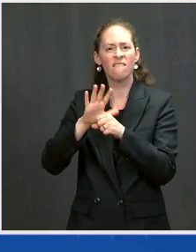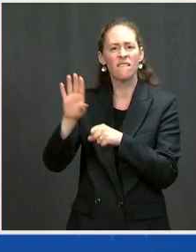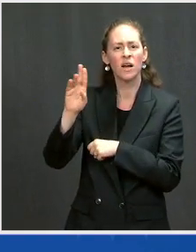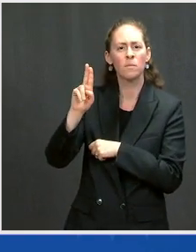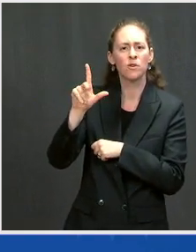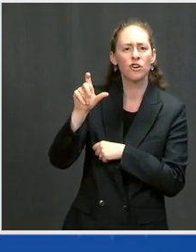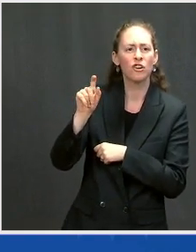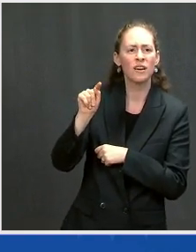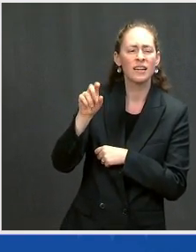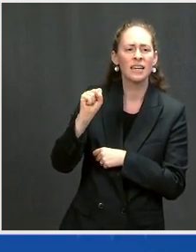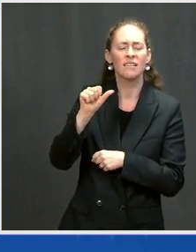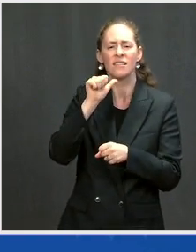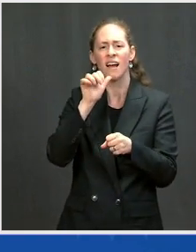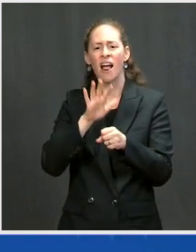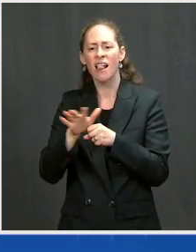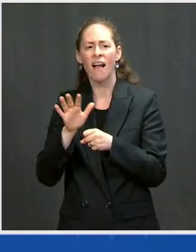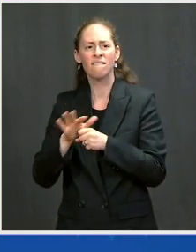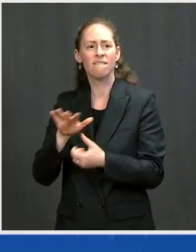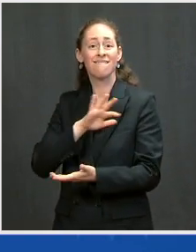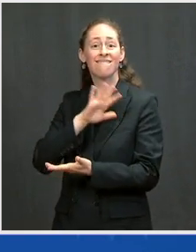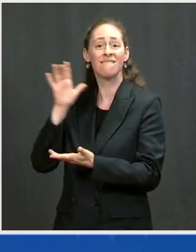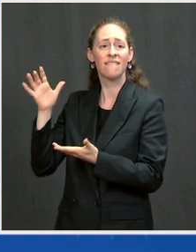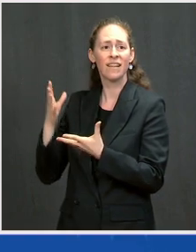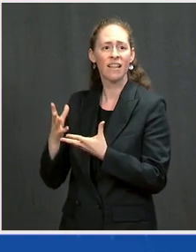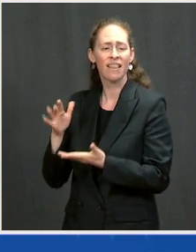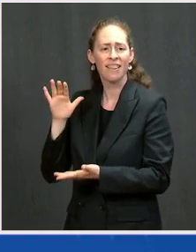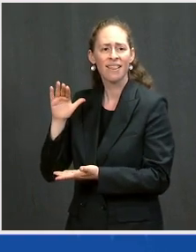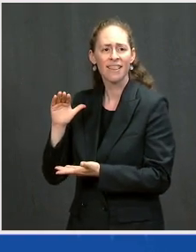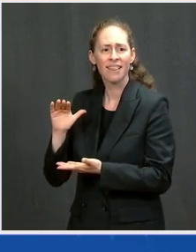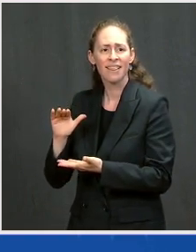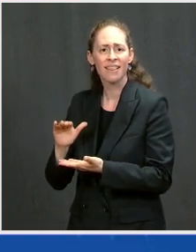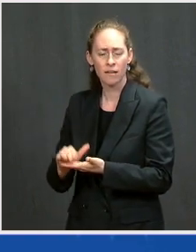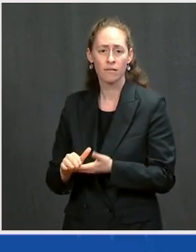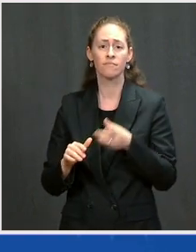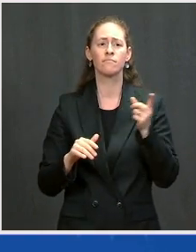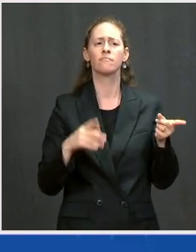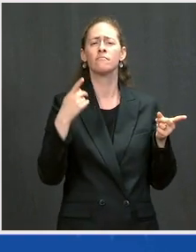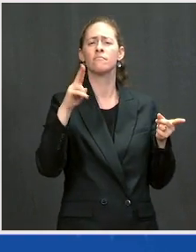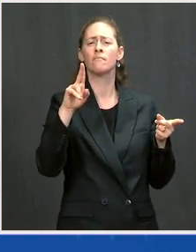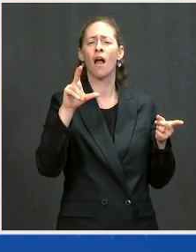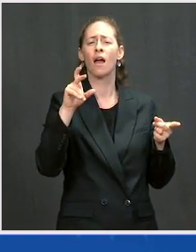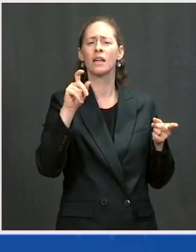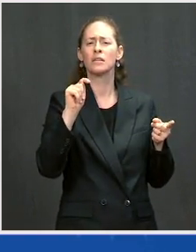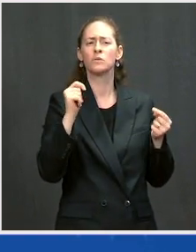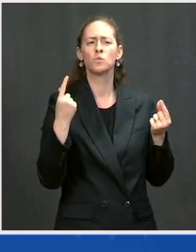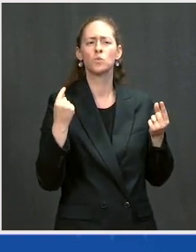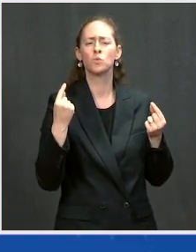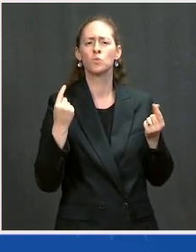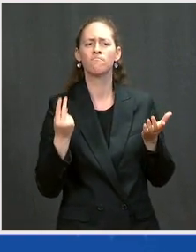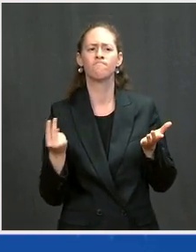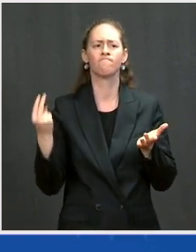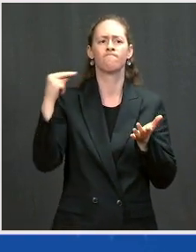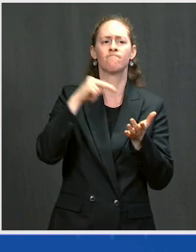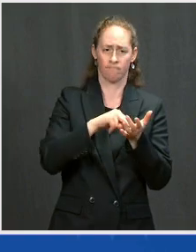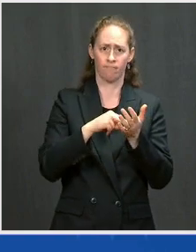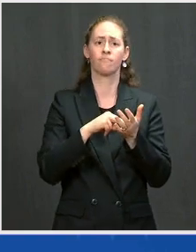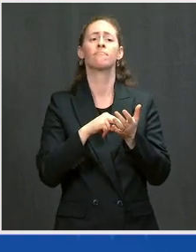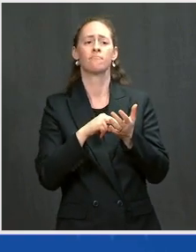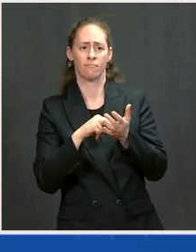Lieutenant Puckett has sustained a second wound, this time in his left shoulder. He had distributed all the ammo to his men,